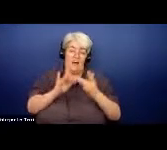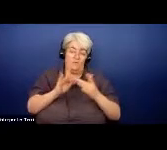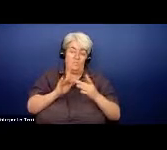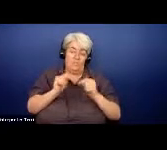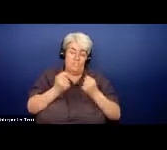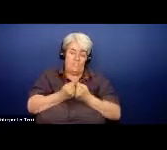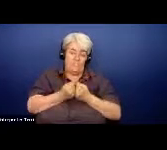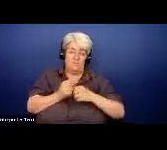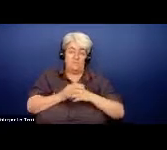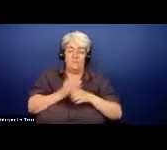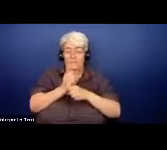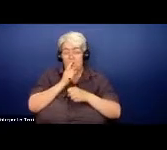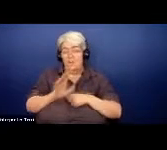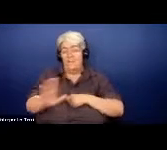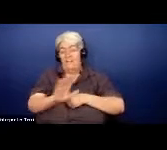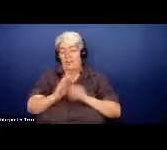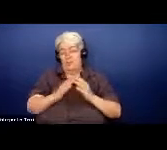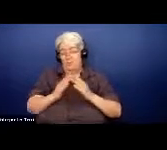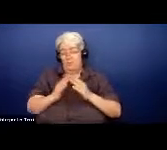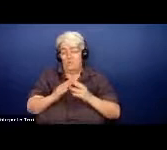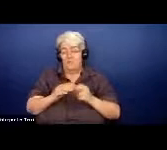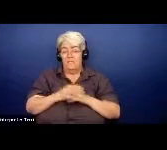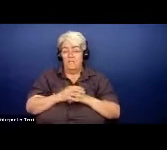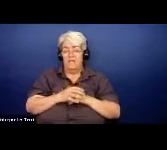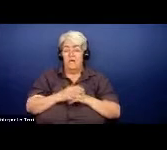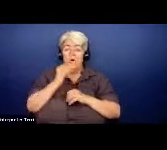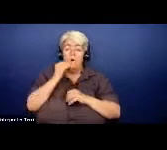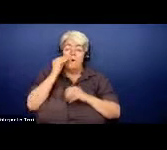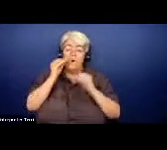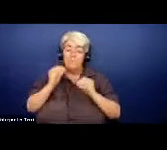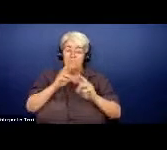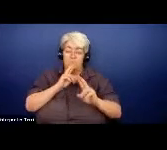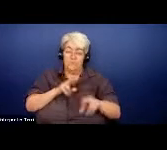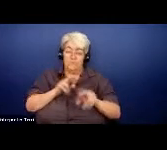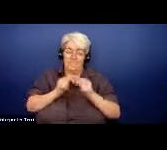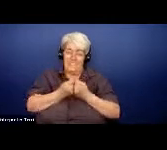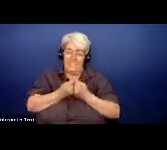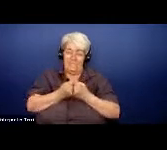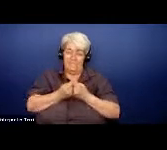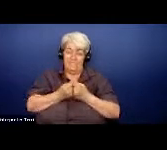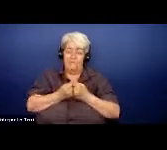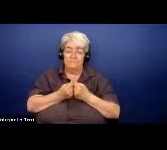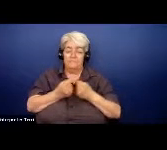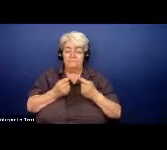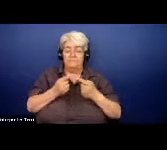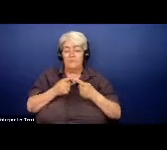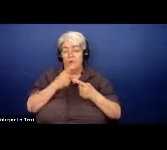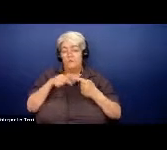sure community homeless response team have trains around brain injury. Homeless in housing